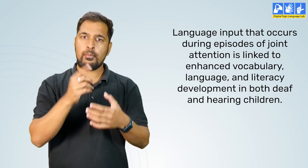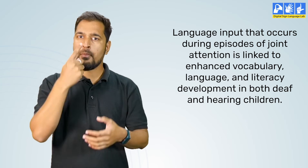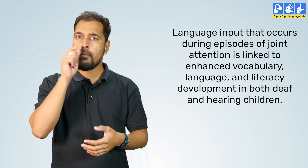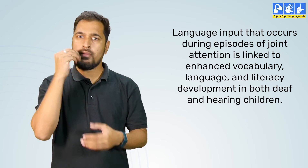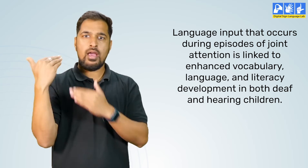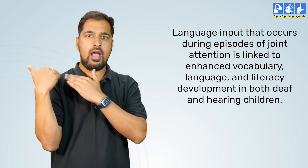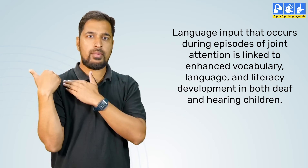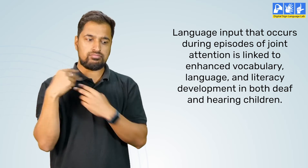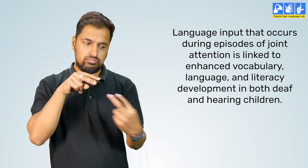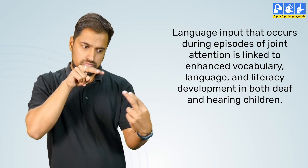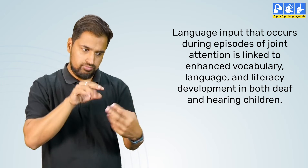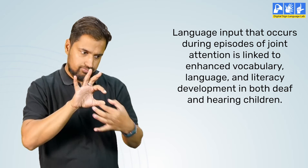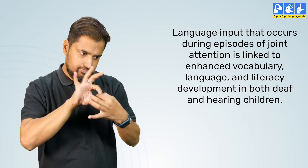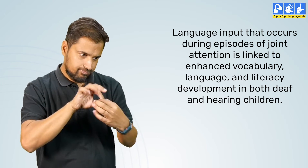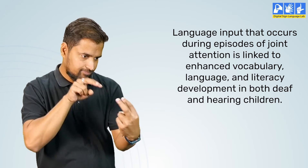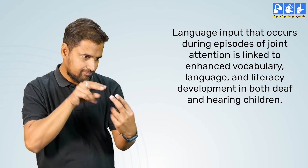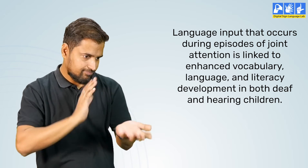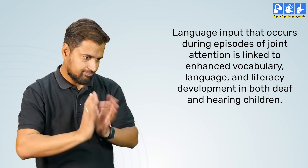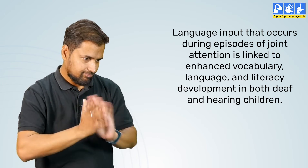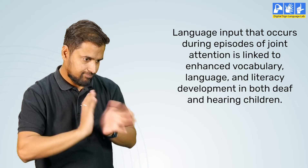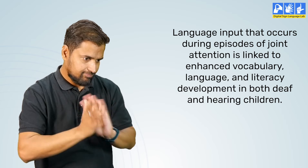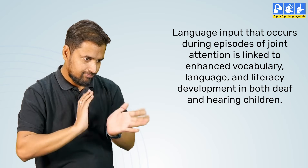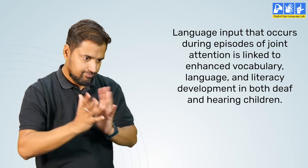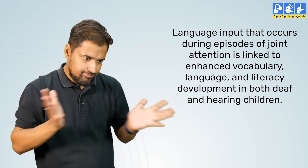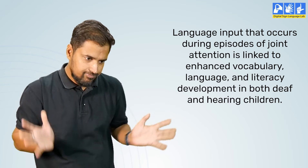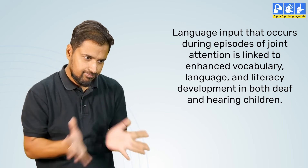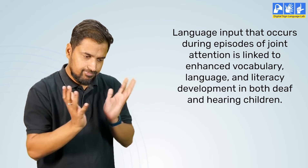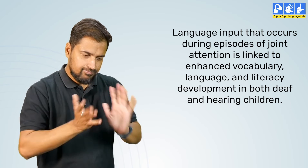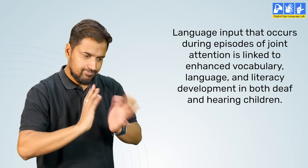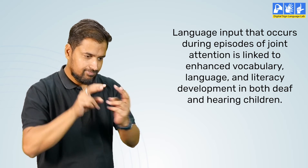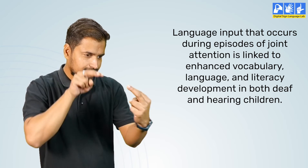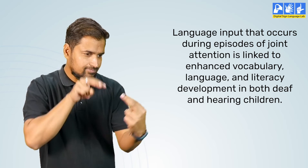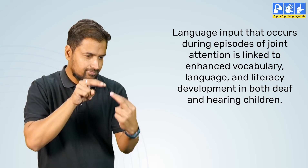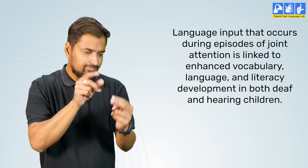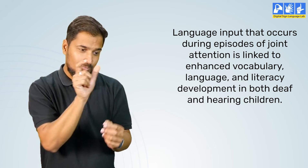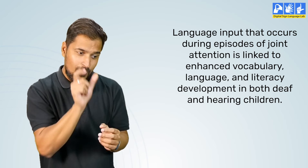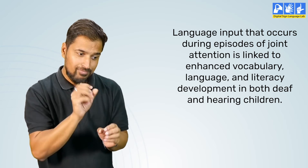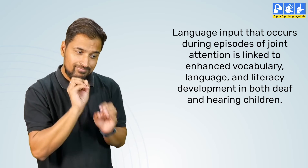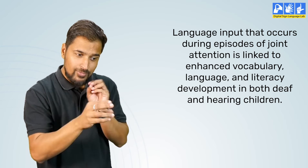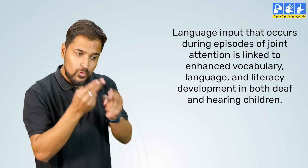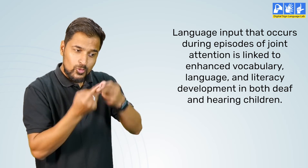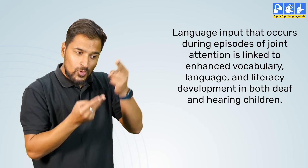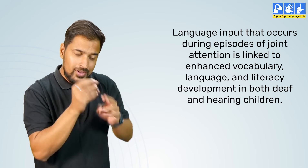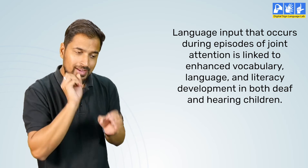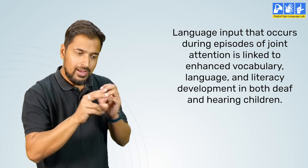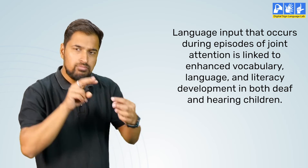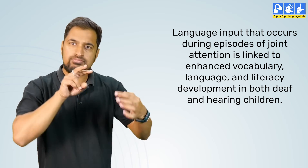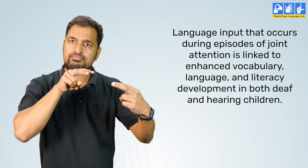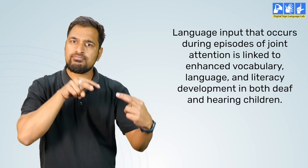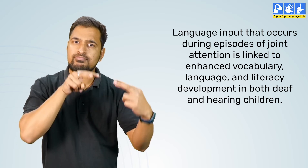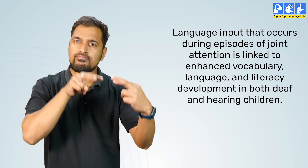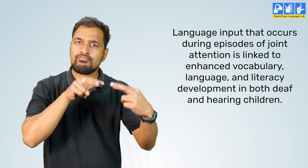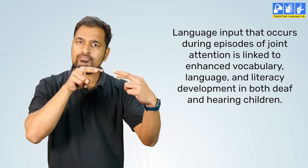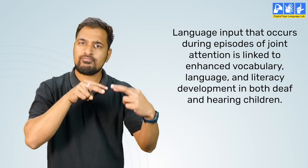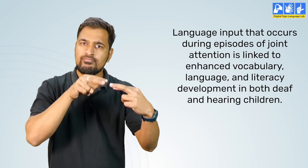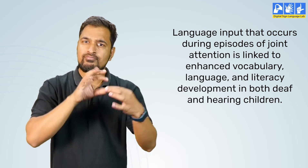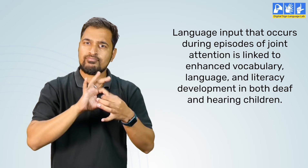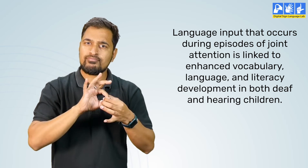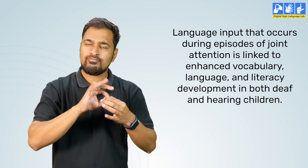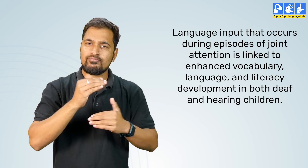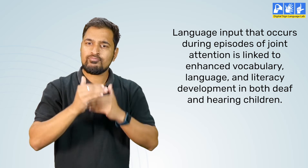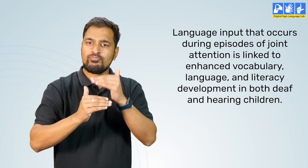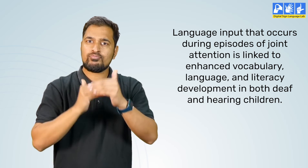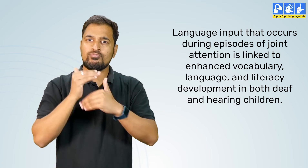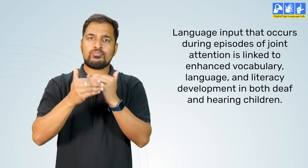So it is the responsibility of the parents to pay attention to the eye gaze of the children since childhood